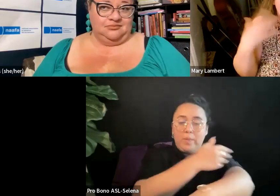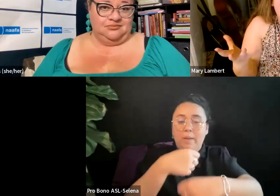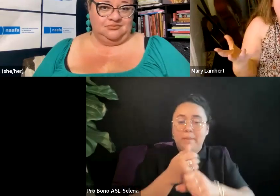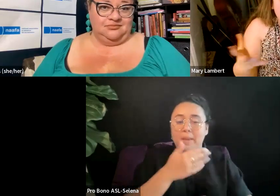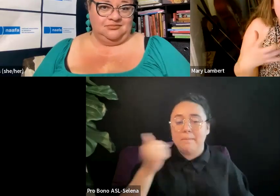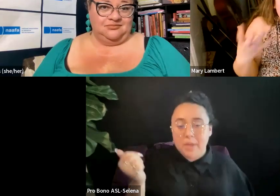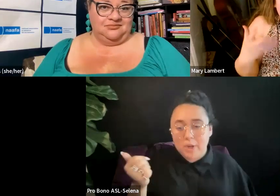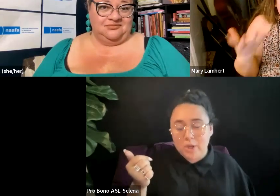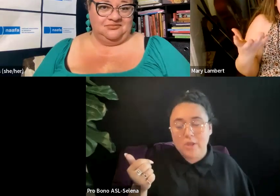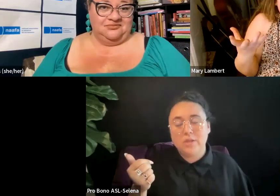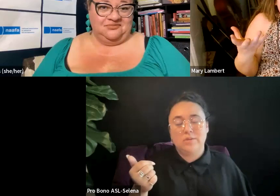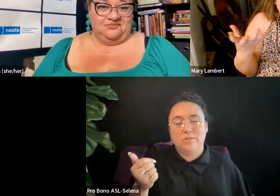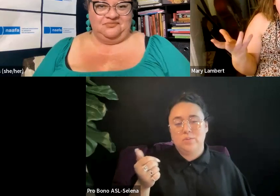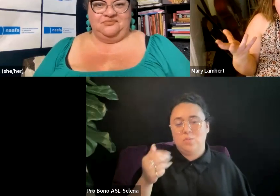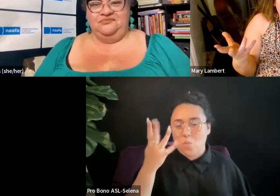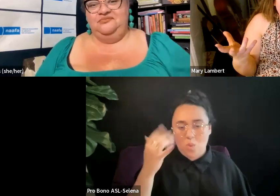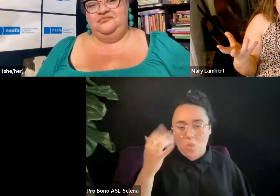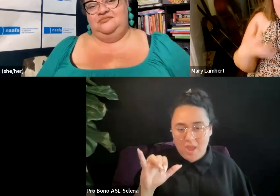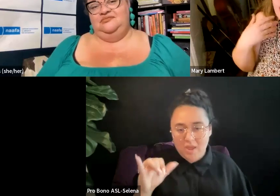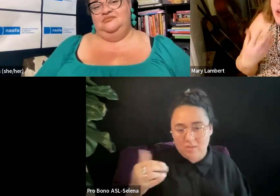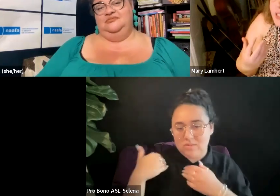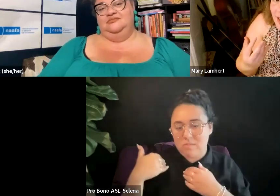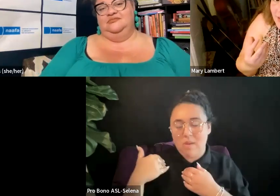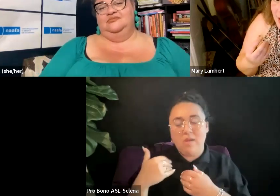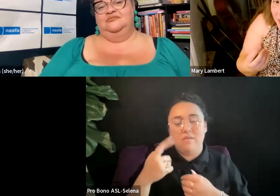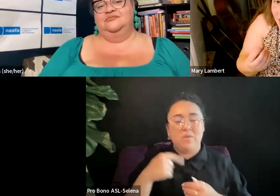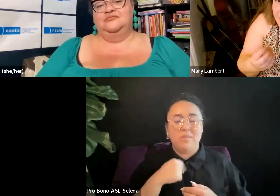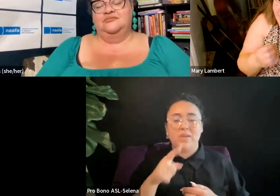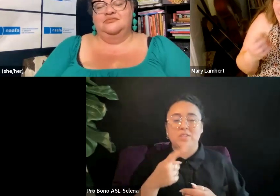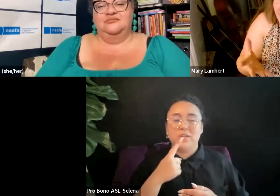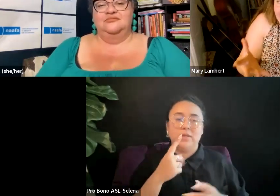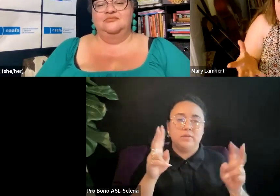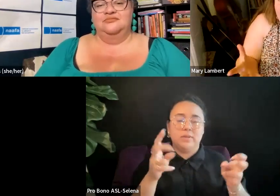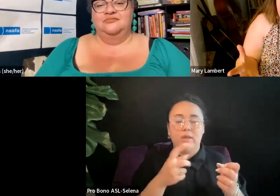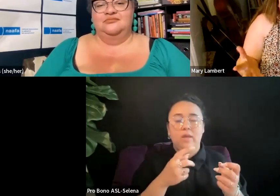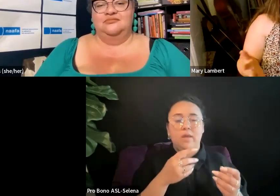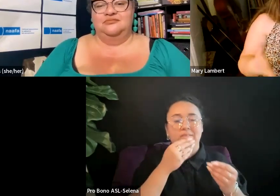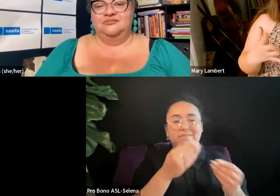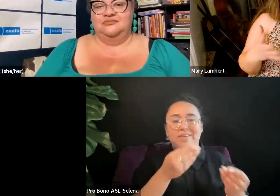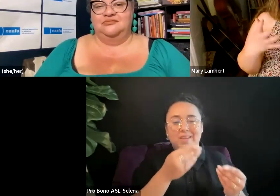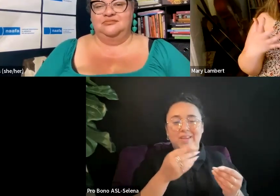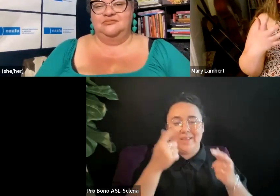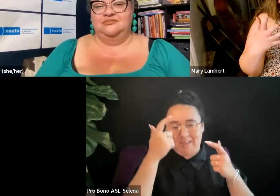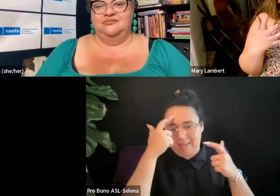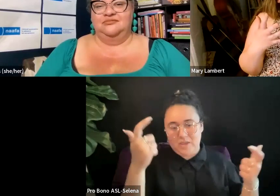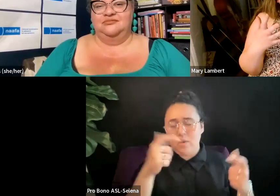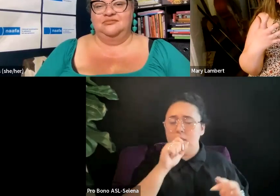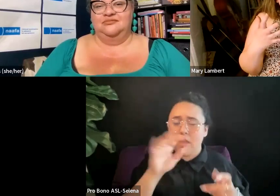The everything else to me is just feeding the ego. And of course I love applause and I do have a big ego, but I won't.